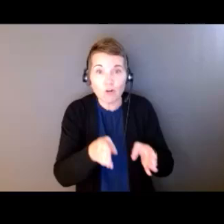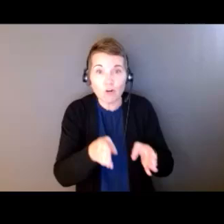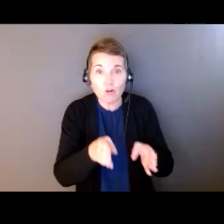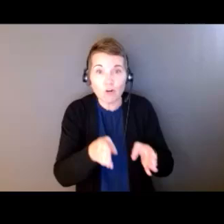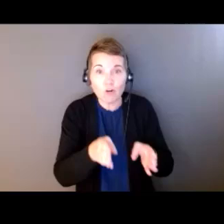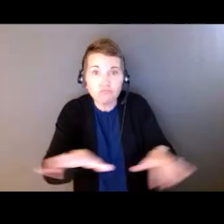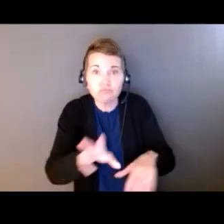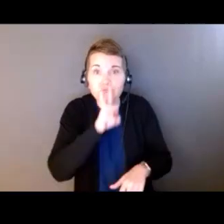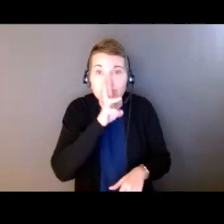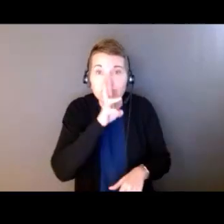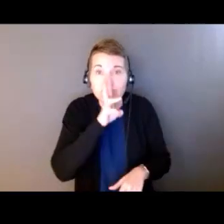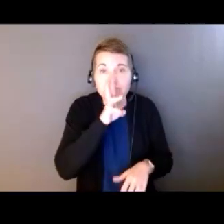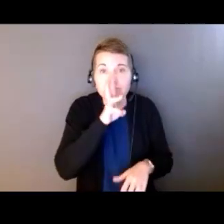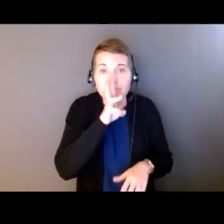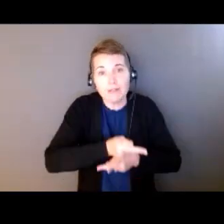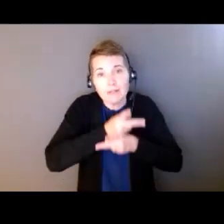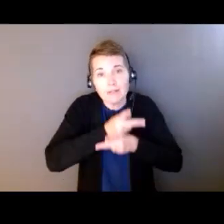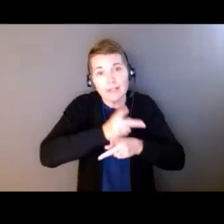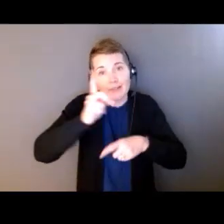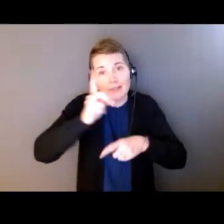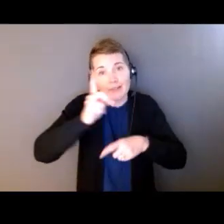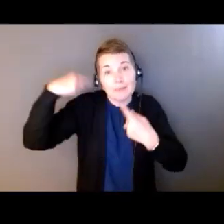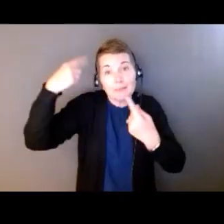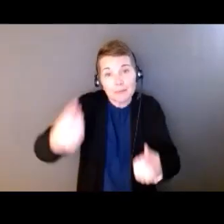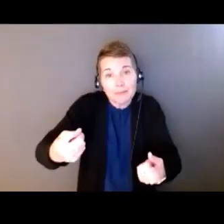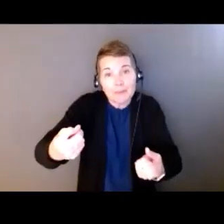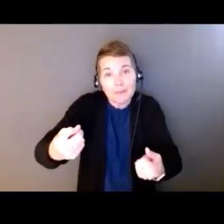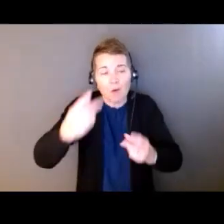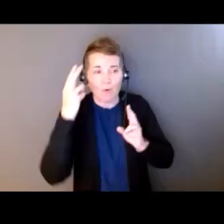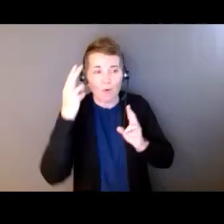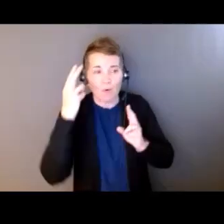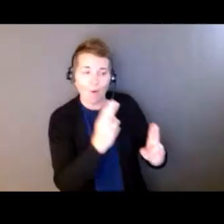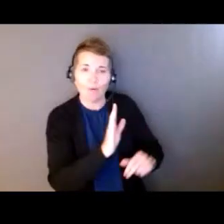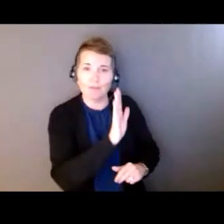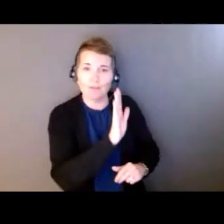We honour their long history of welcoming many nations to this beautiful territory